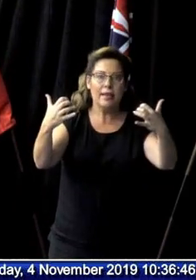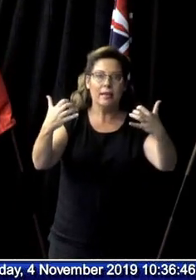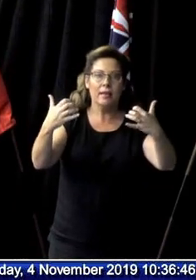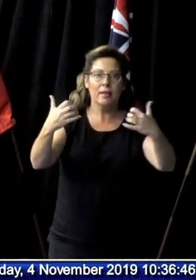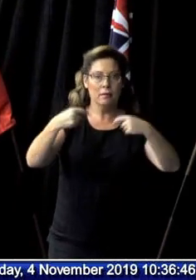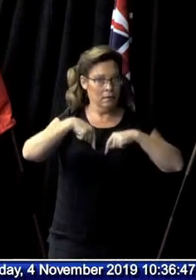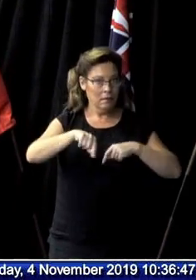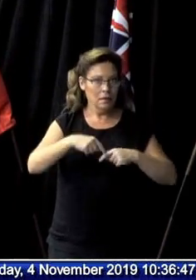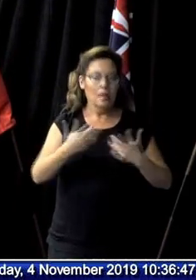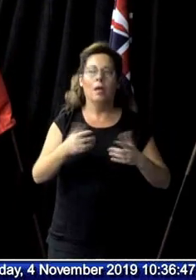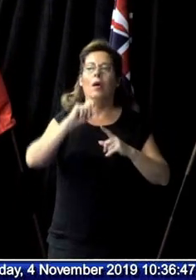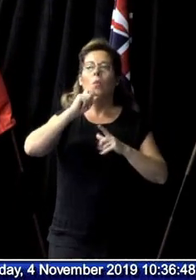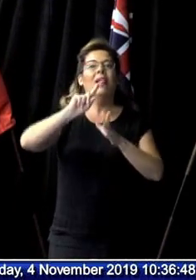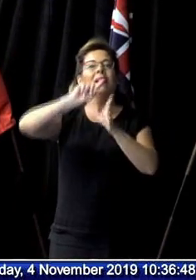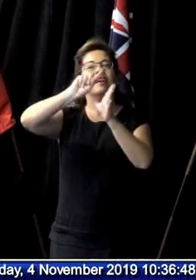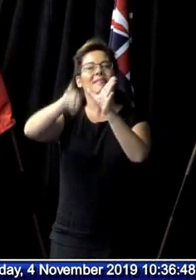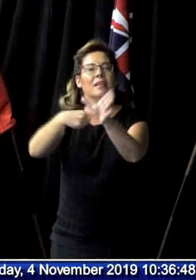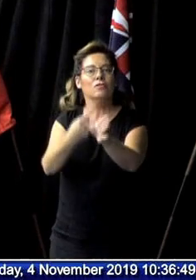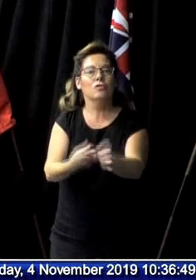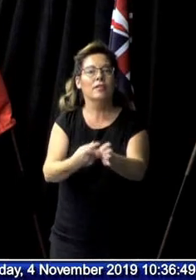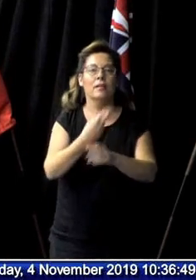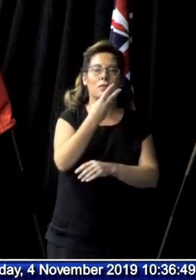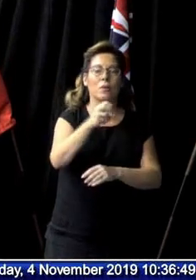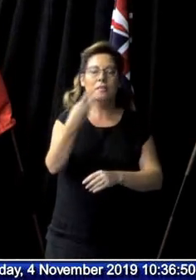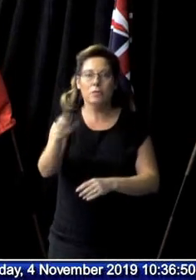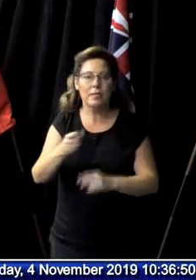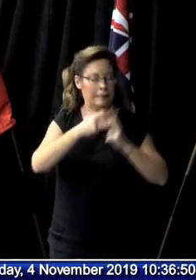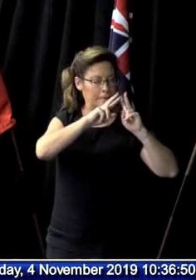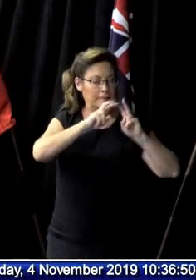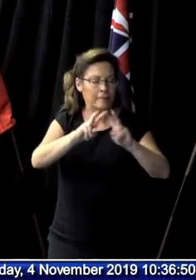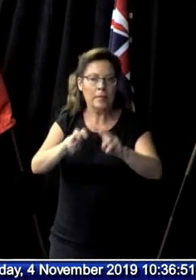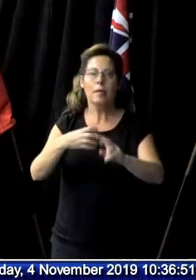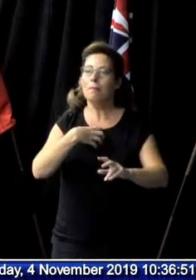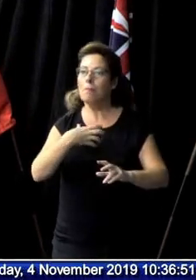abuse, violence and neglect experienced by First Nations People with disability.